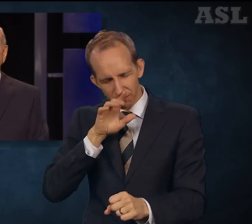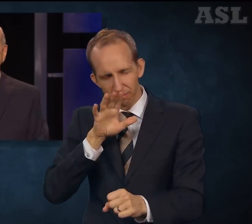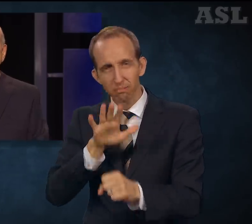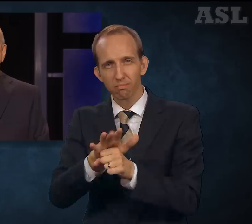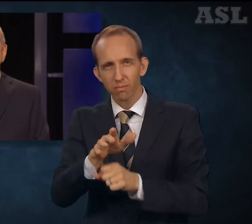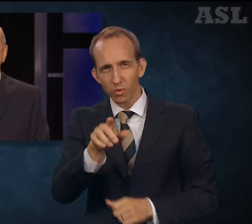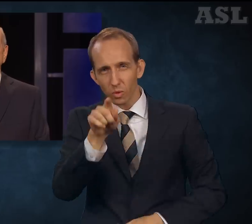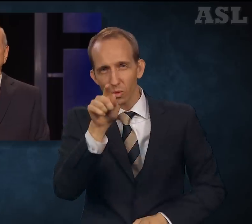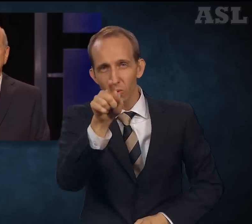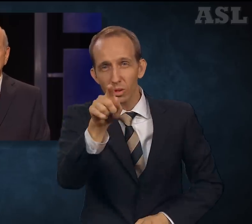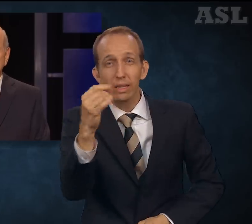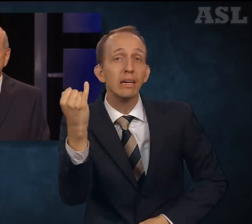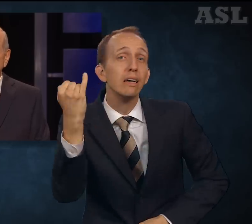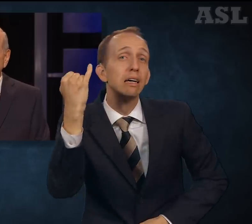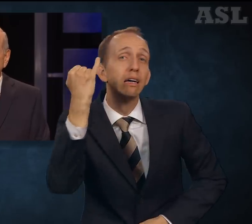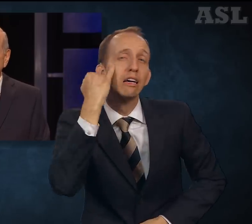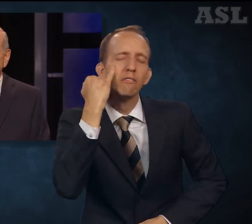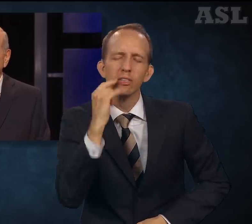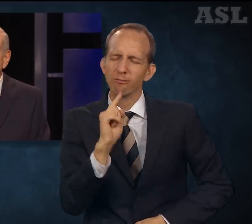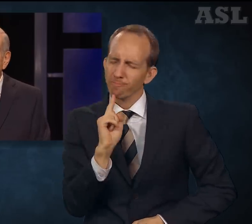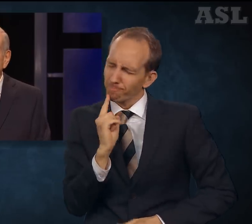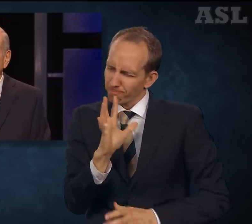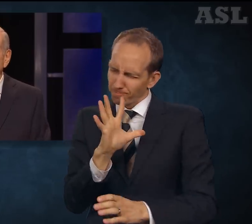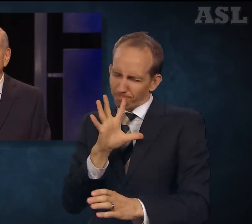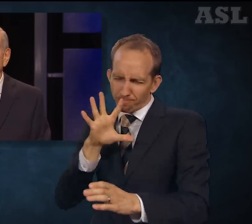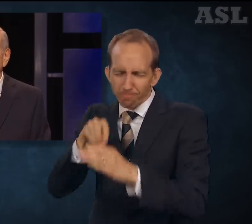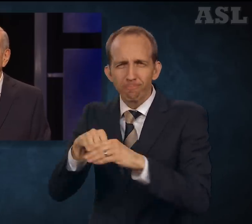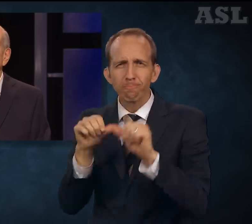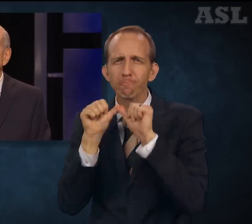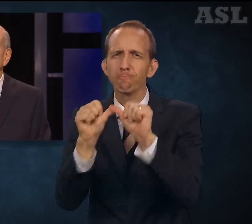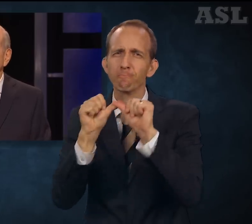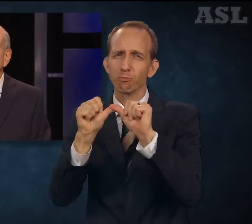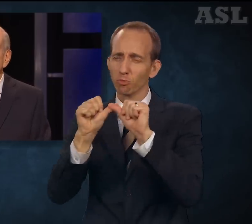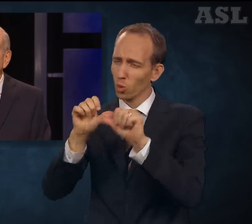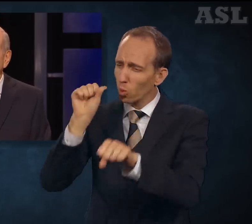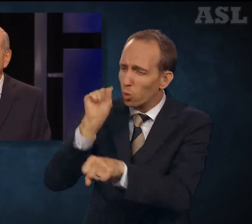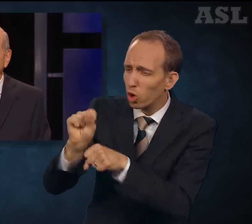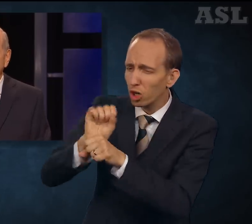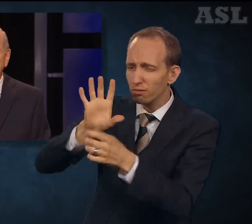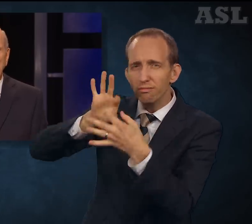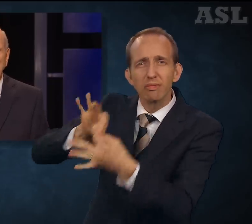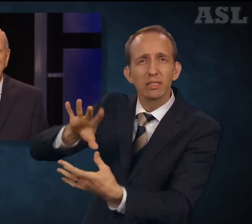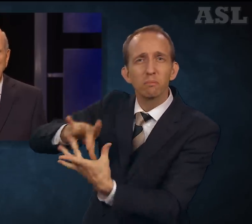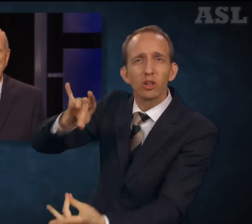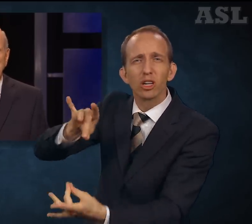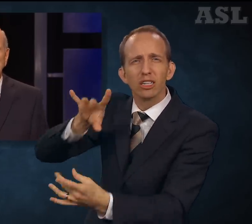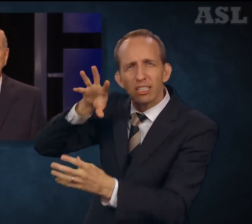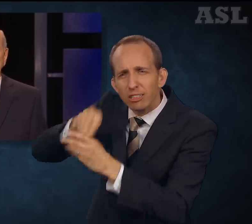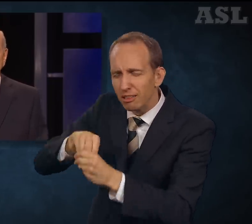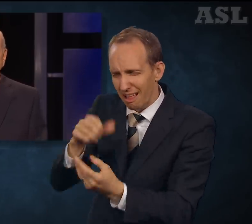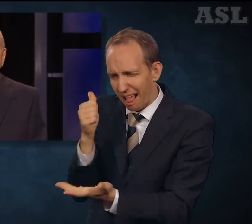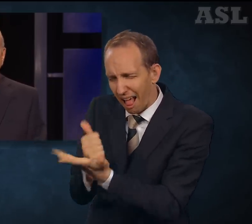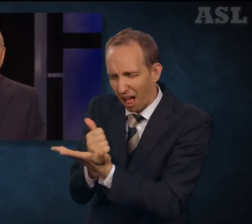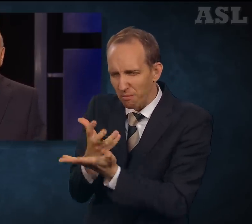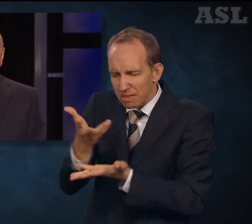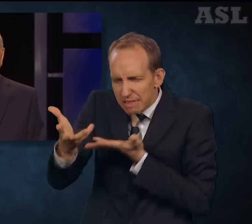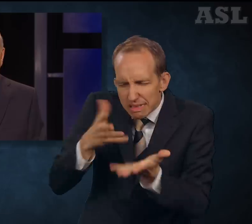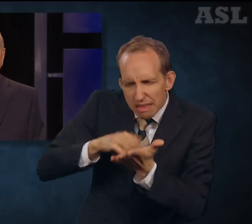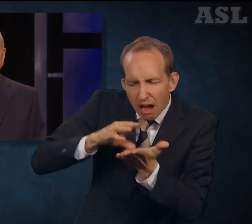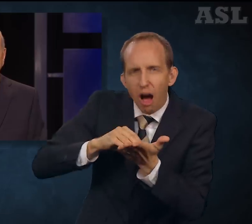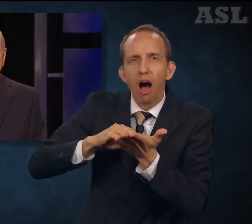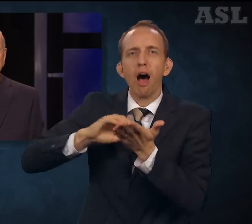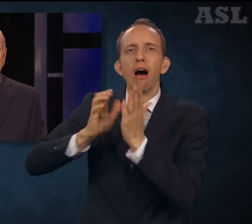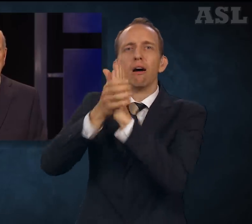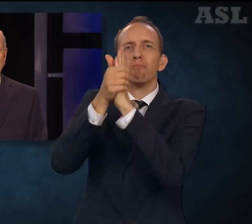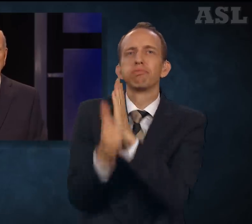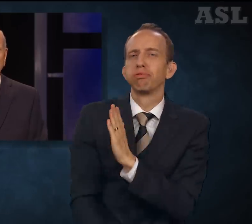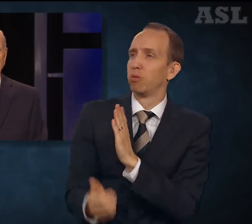IF, AT THIS MOMENT, YOU ARE